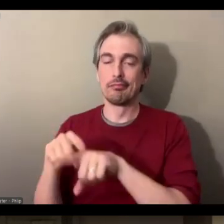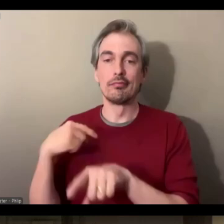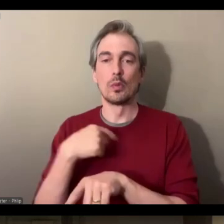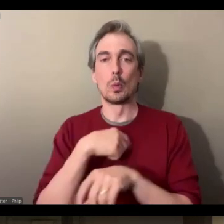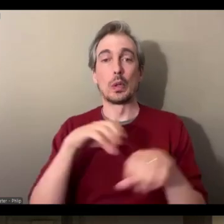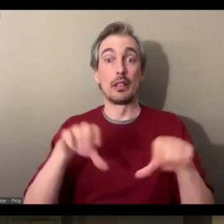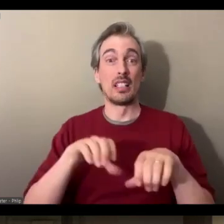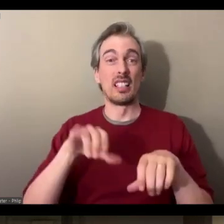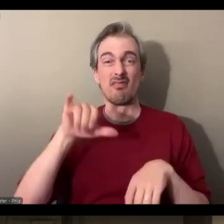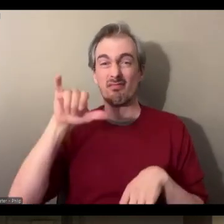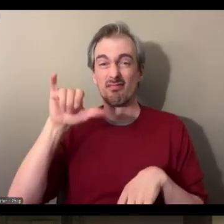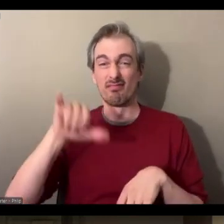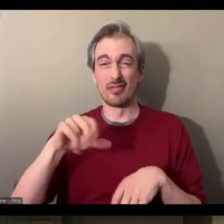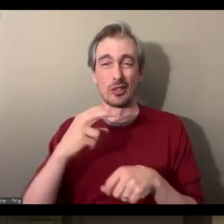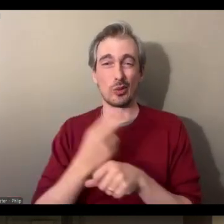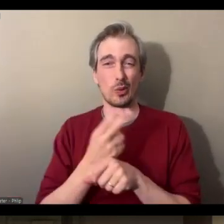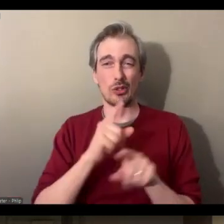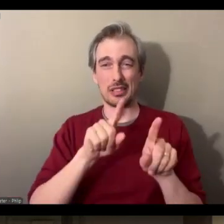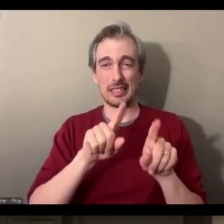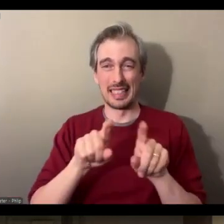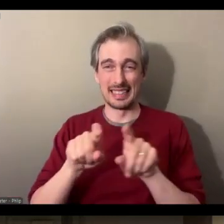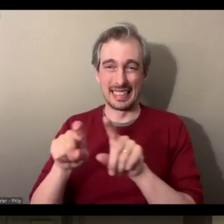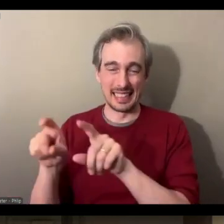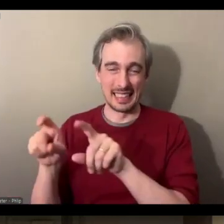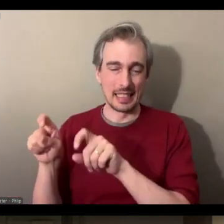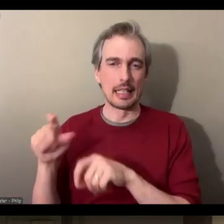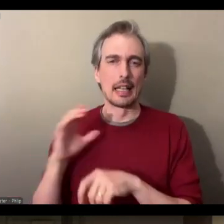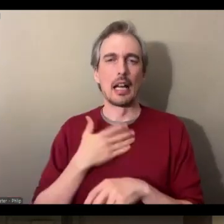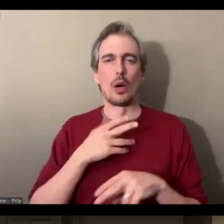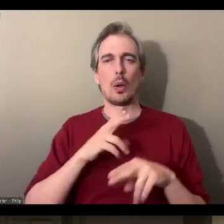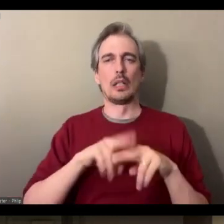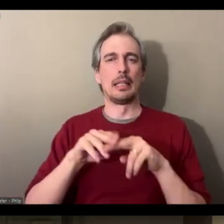map user testing primarily with people who had visual considerations -- we then went and